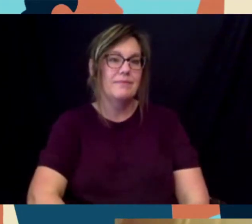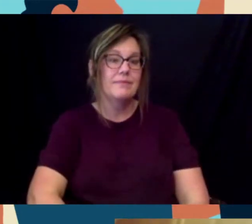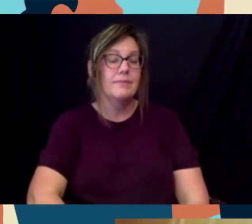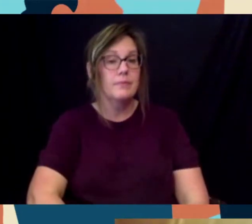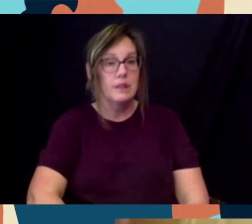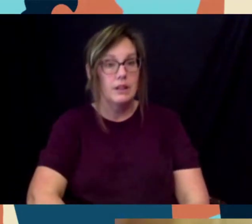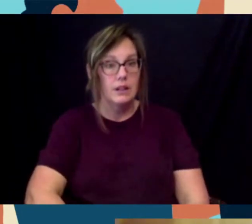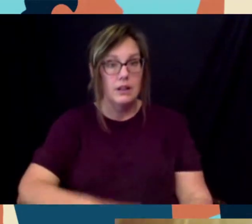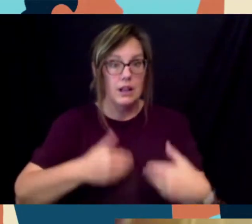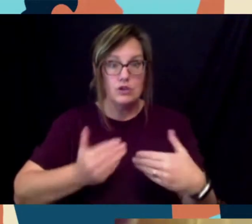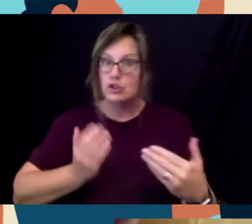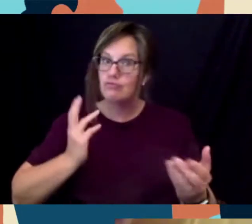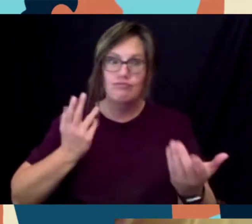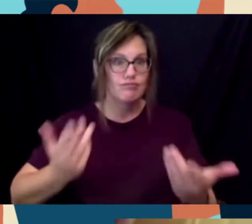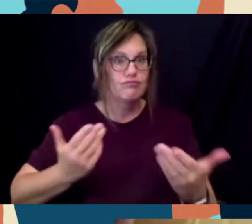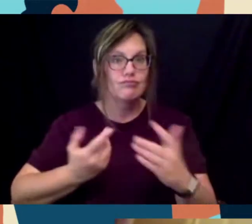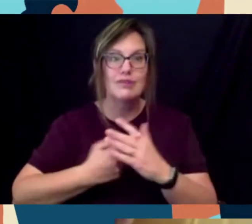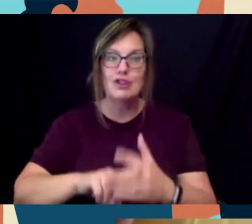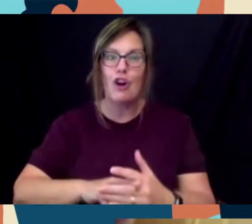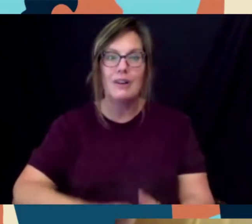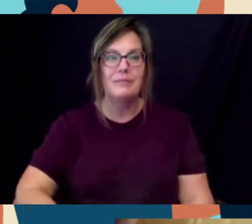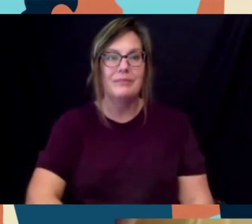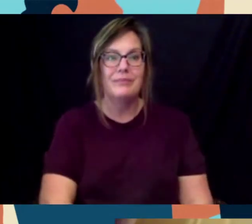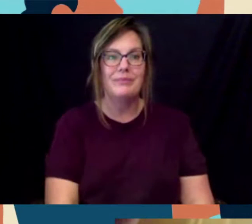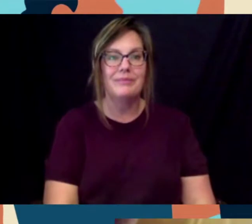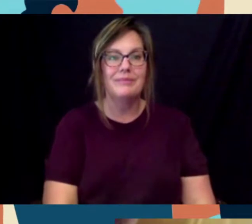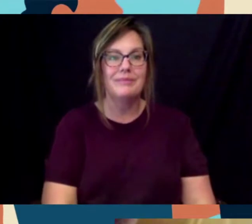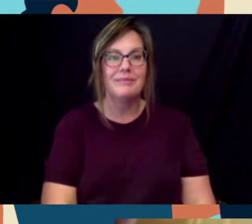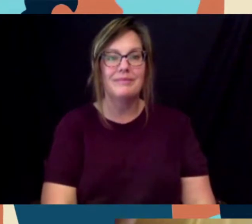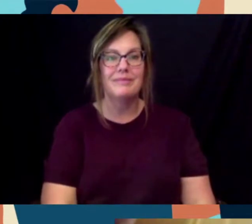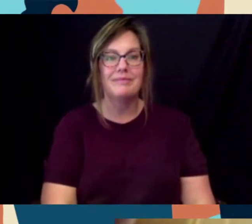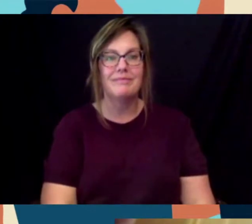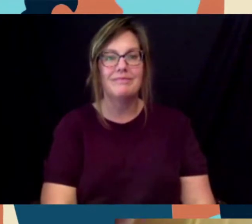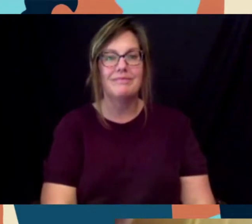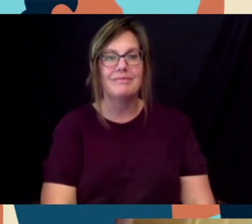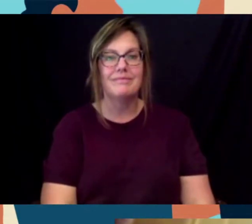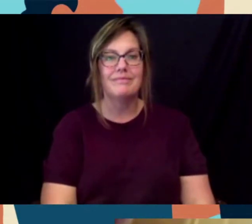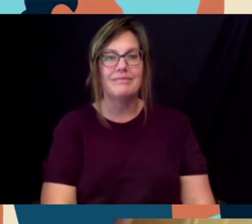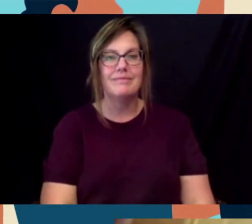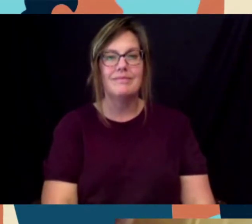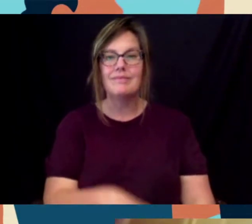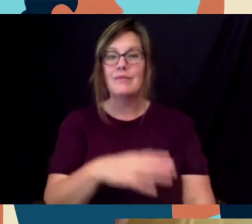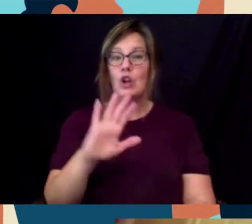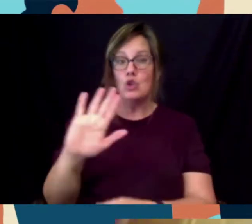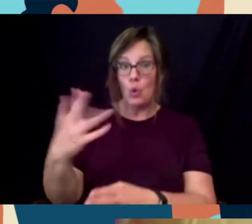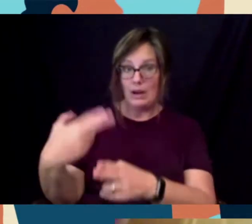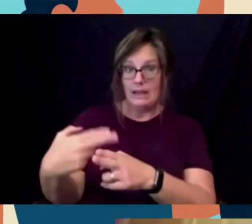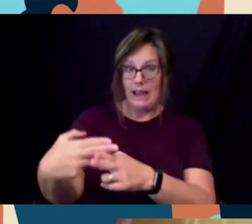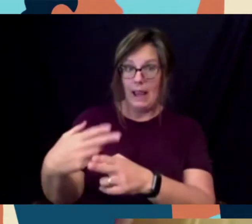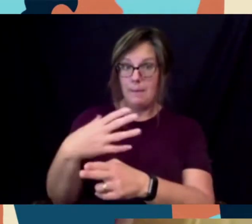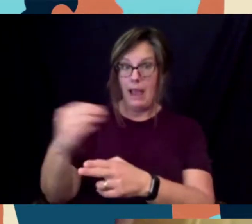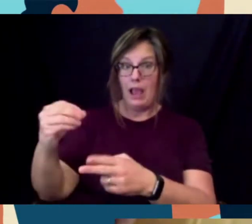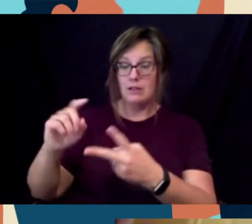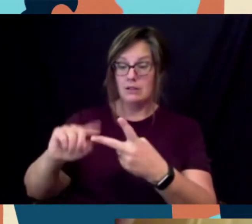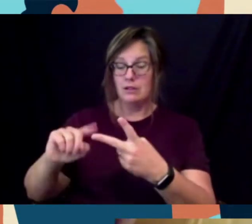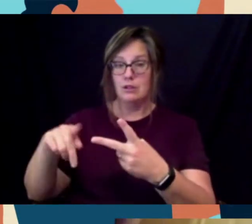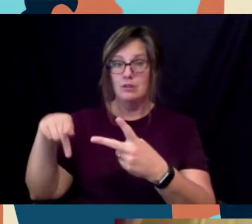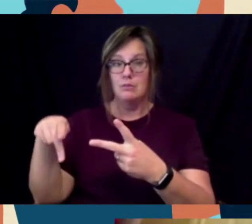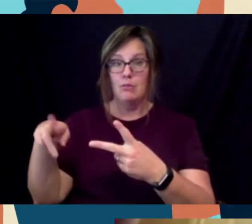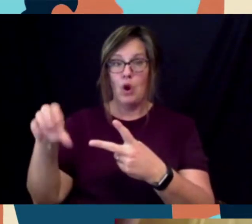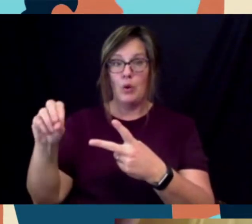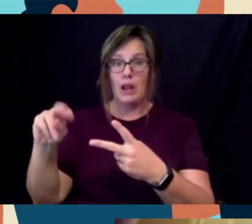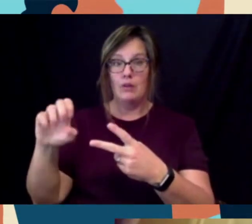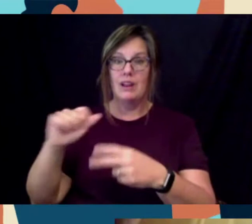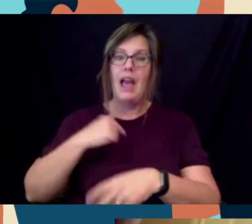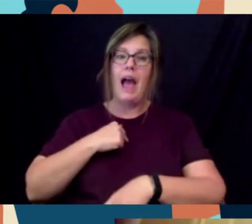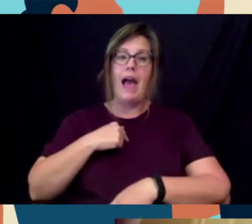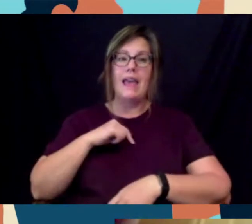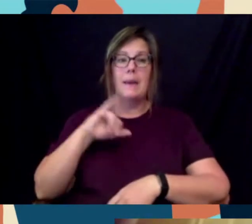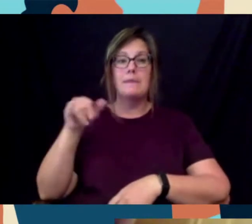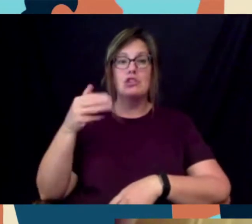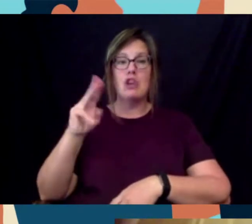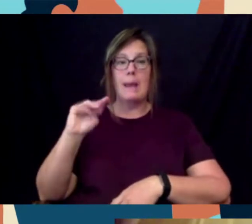jump right into it um what is your name and your pronouns i am jamie ryan my pronouns are he him